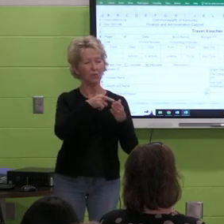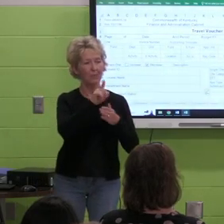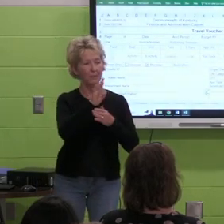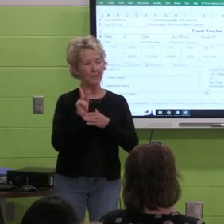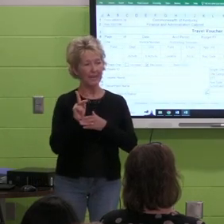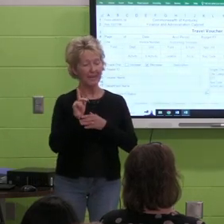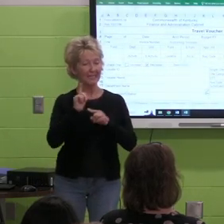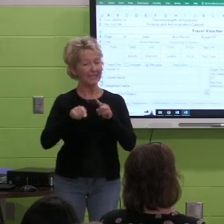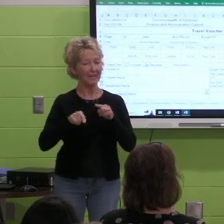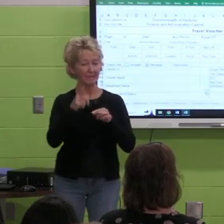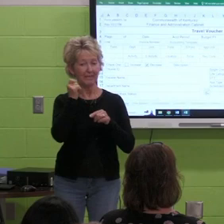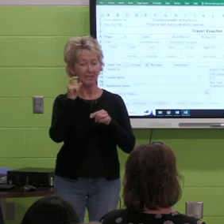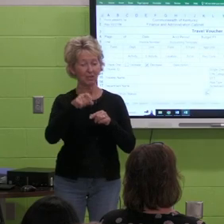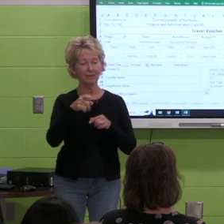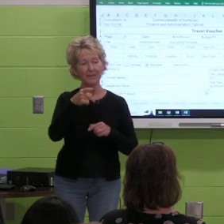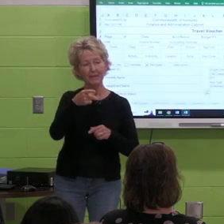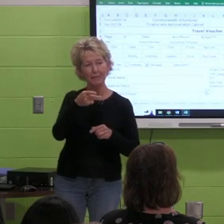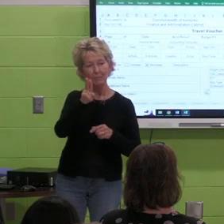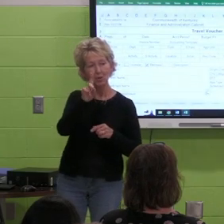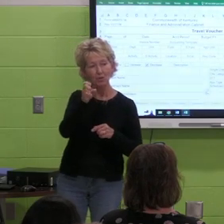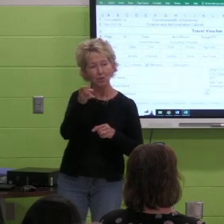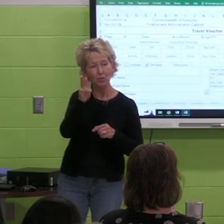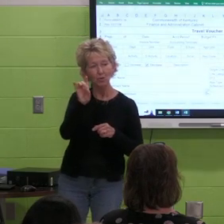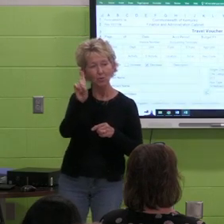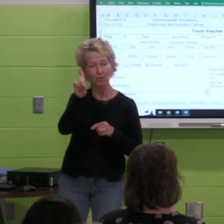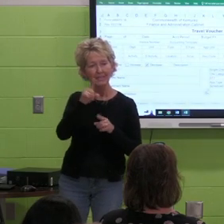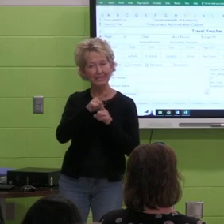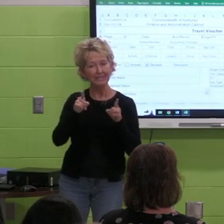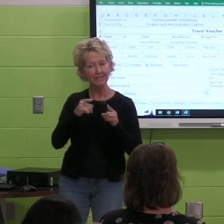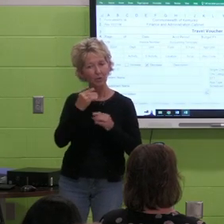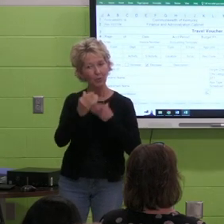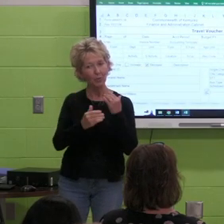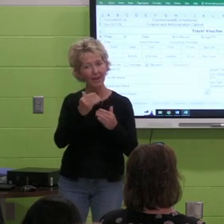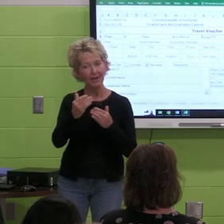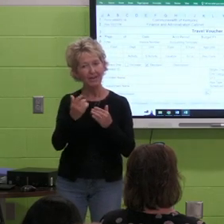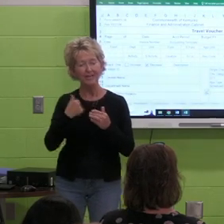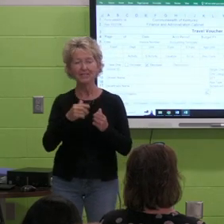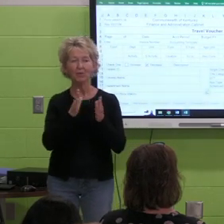because it should have been procured a different way then we're asking for forgiveness instead